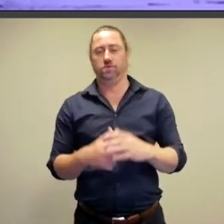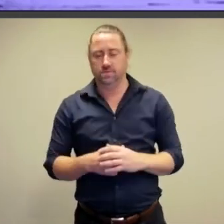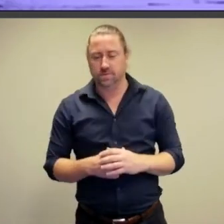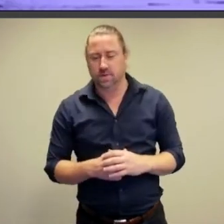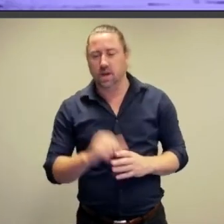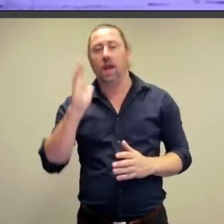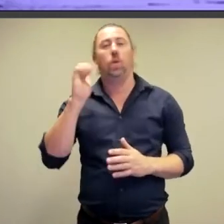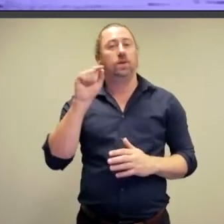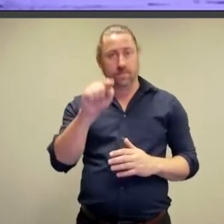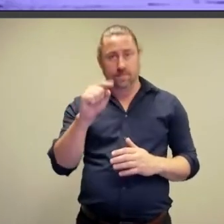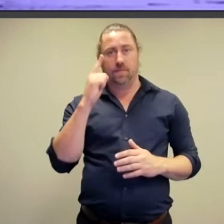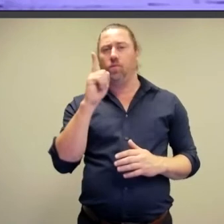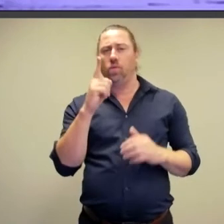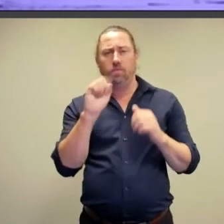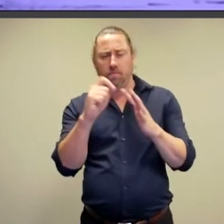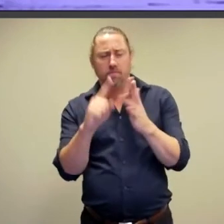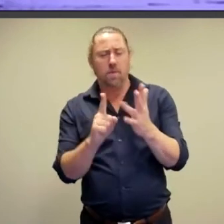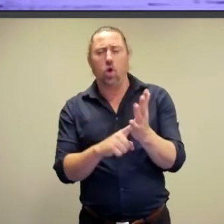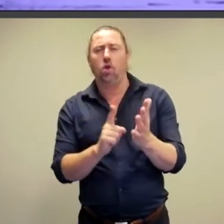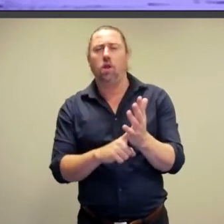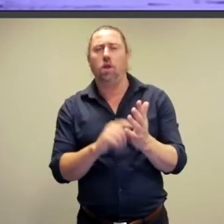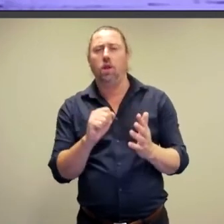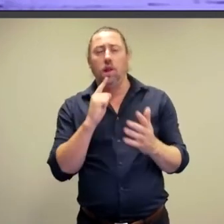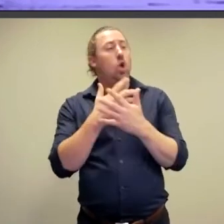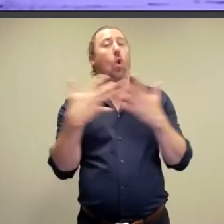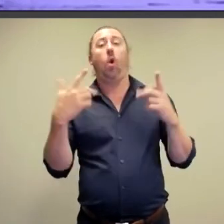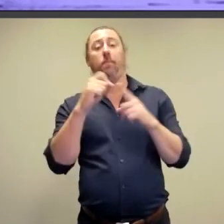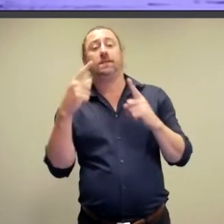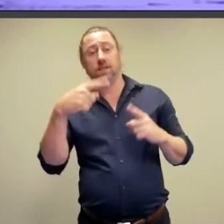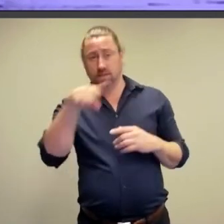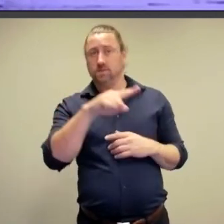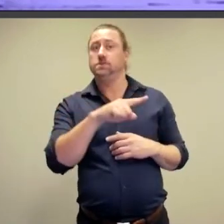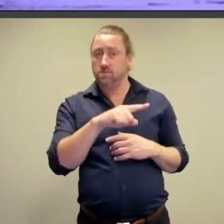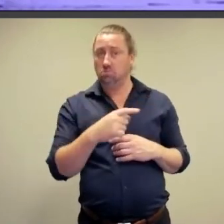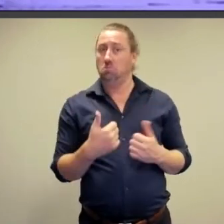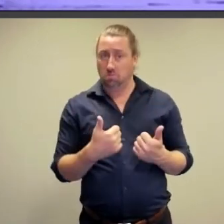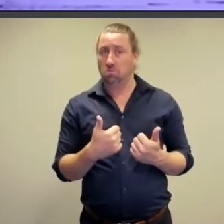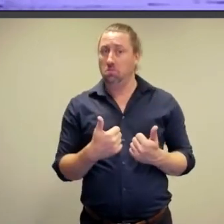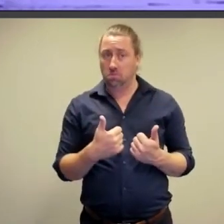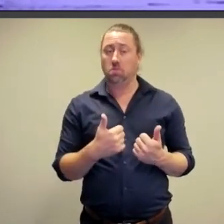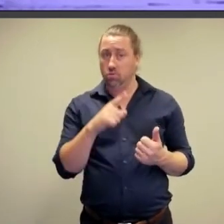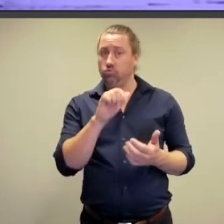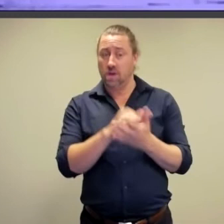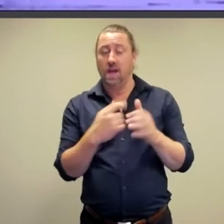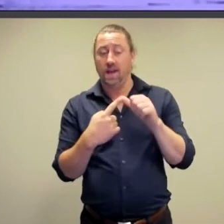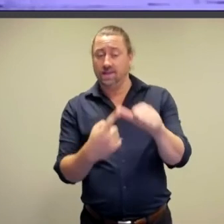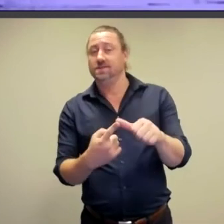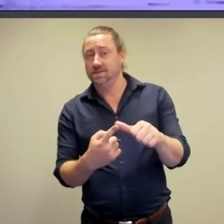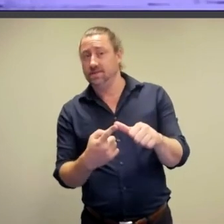at those answers, the vast majority of us have done